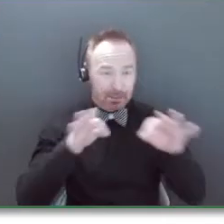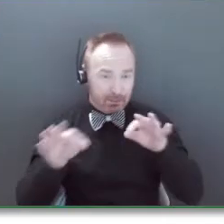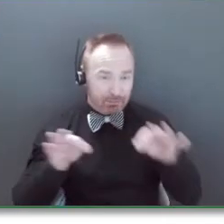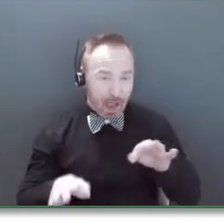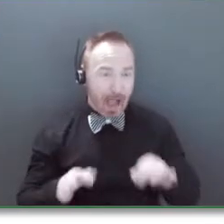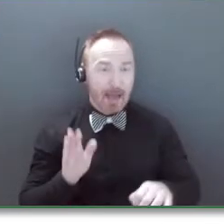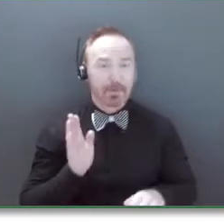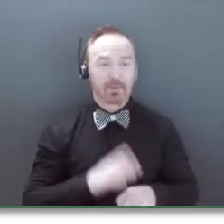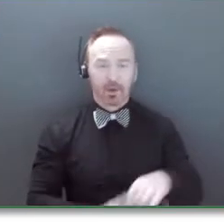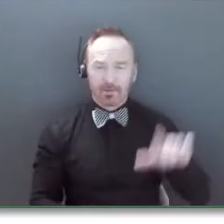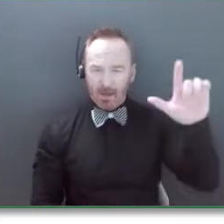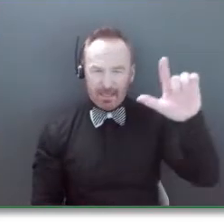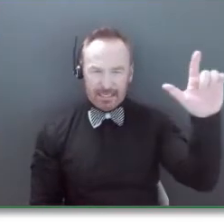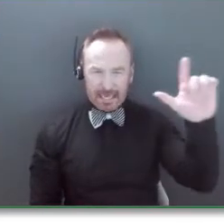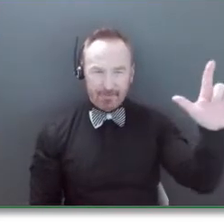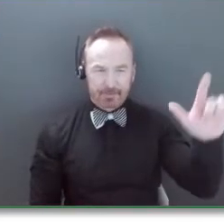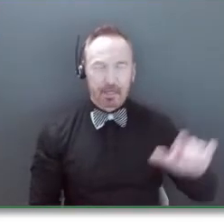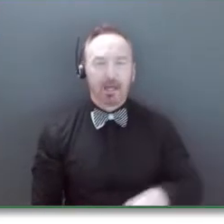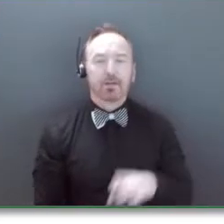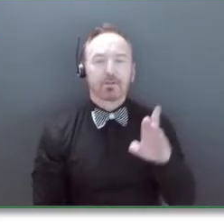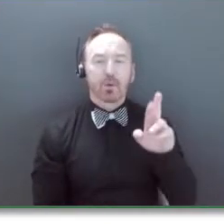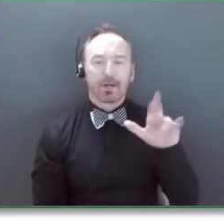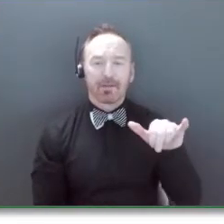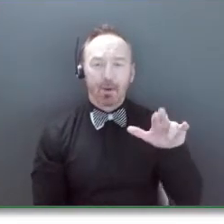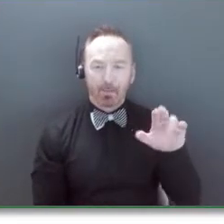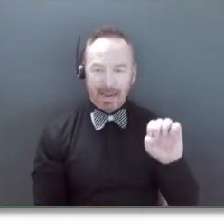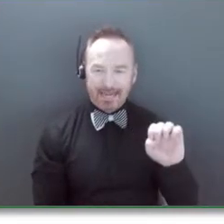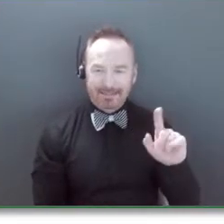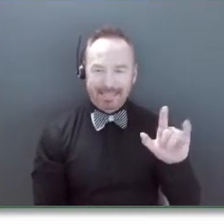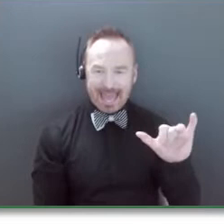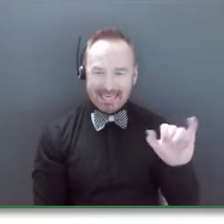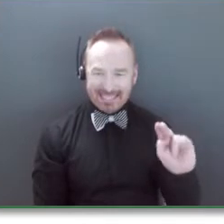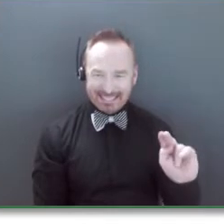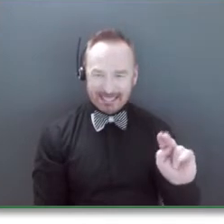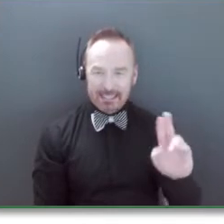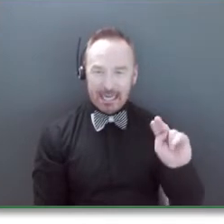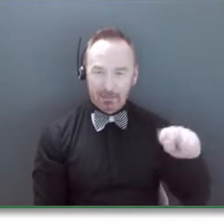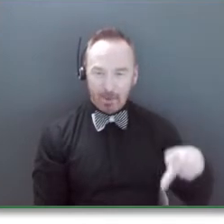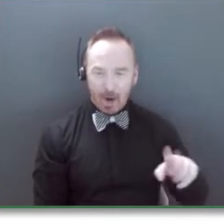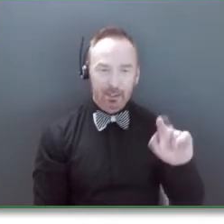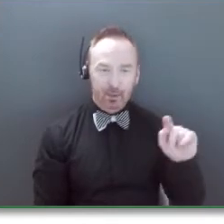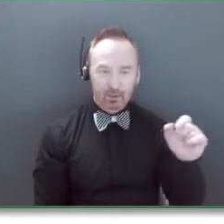have Bryce Canyon National park in Utah, Machu Picchu,